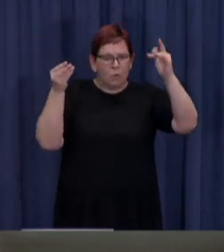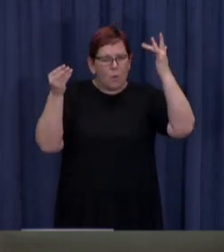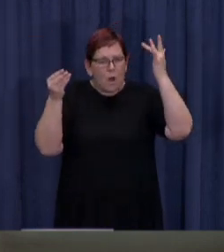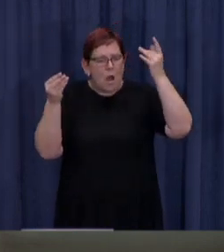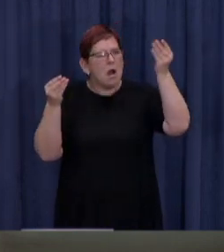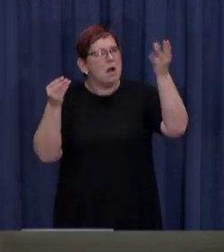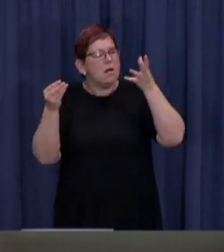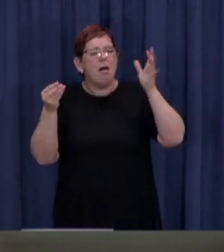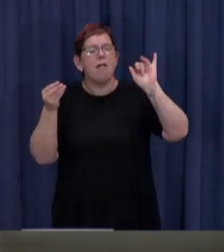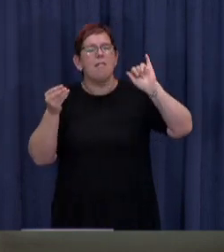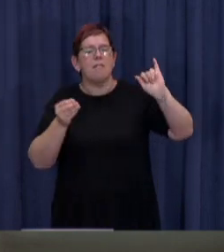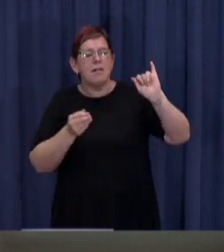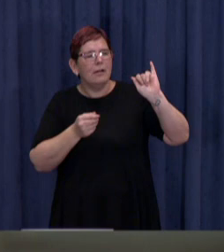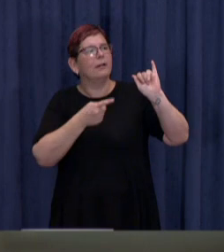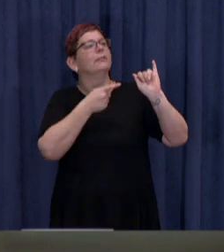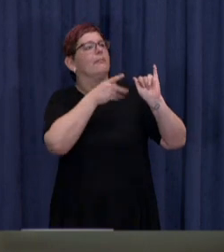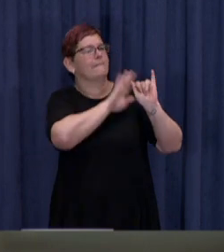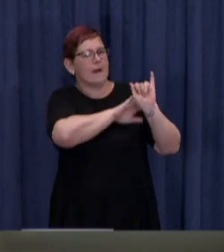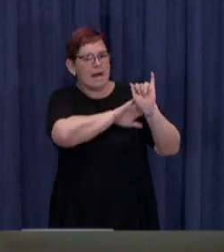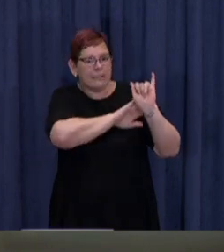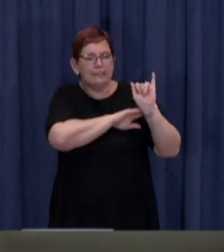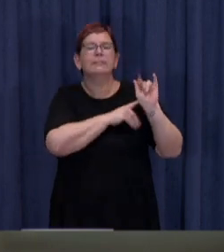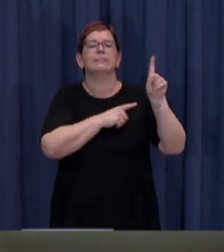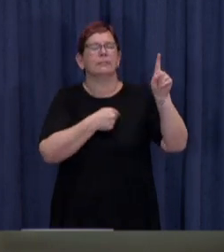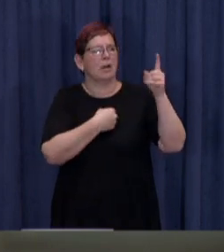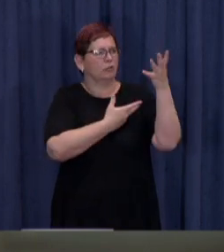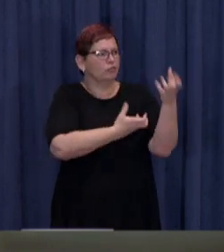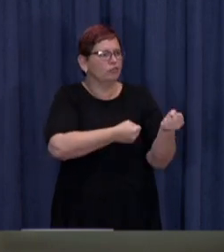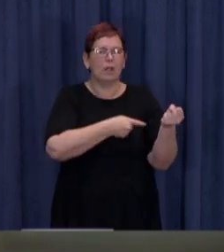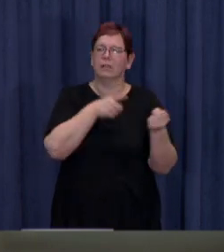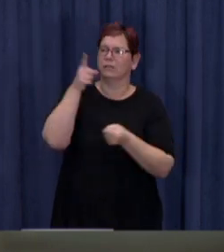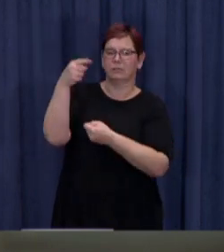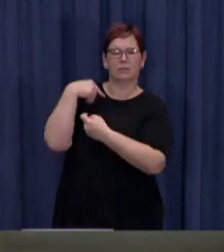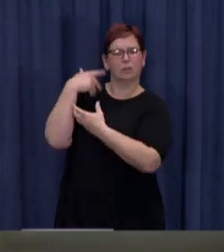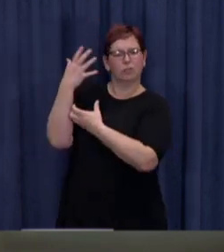and then I can assure people and I think they trust me in this regard to exercise